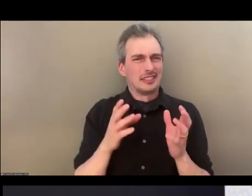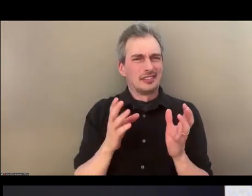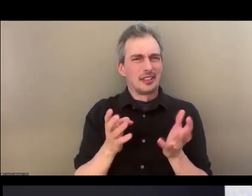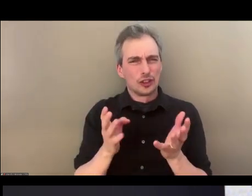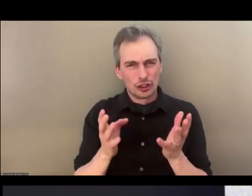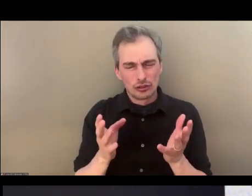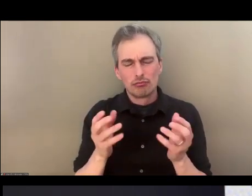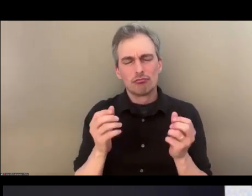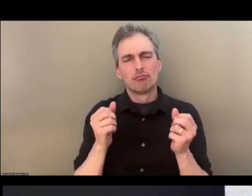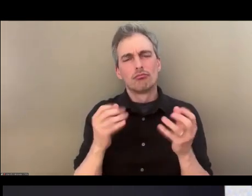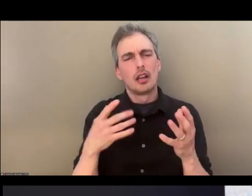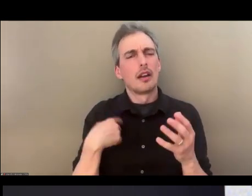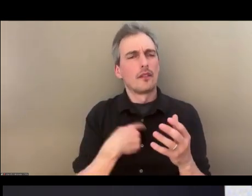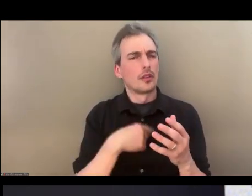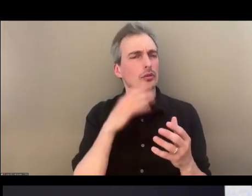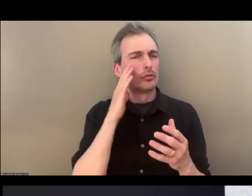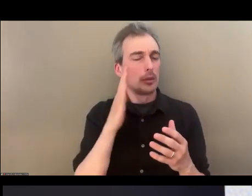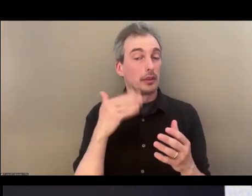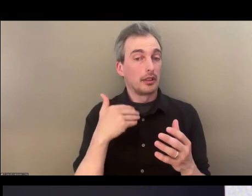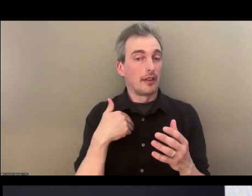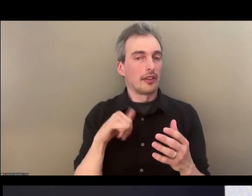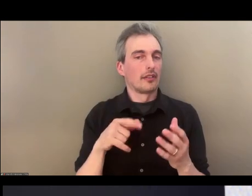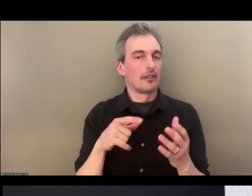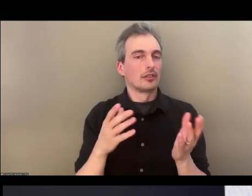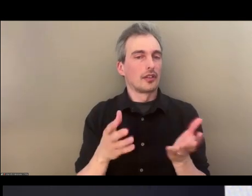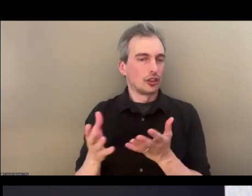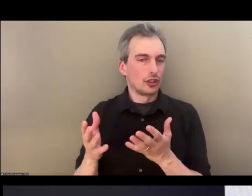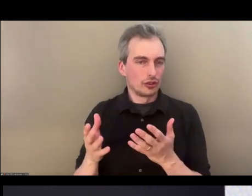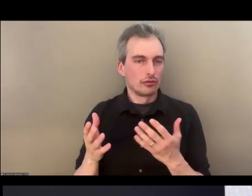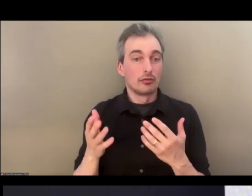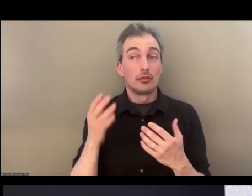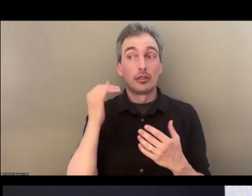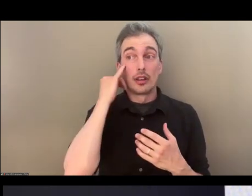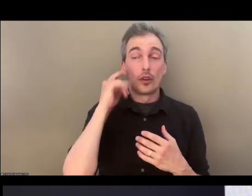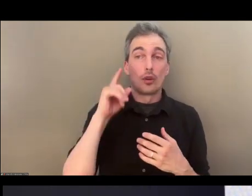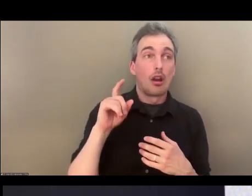If you go and ask your leadership for head count, they're gonna ask you what you're doing with AI.